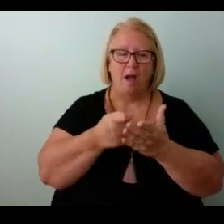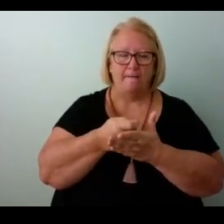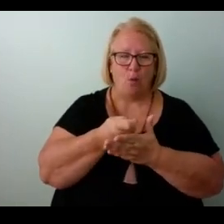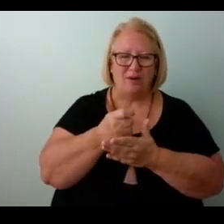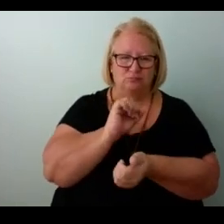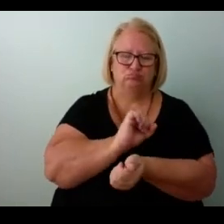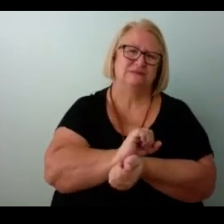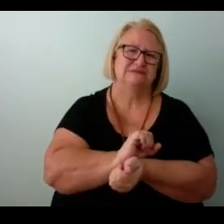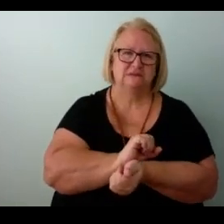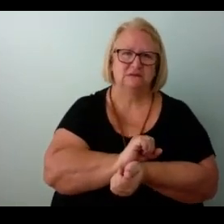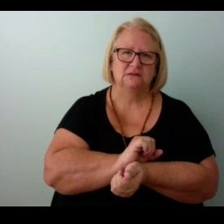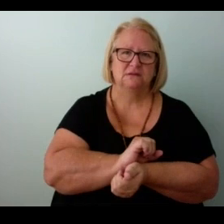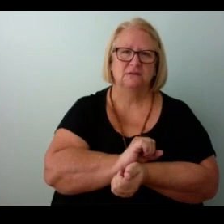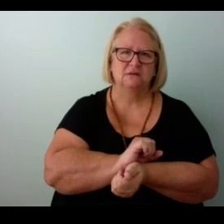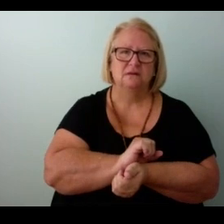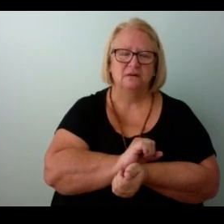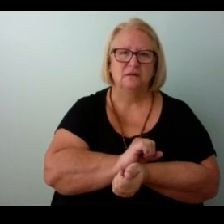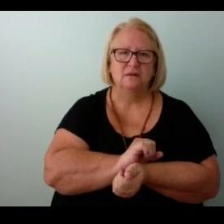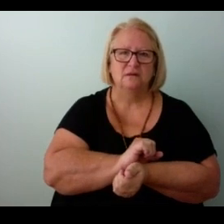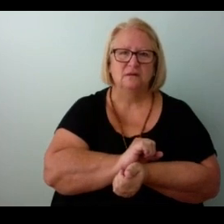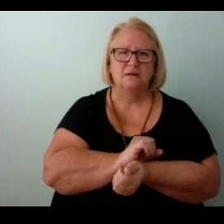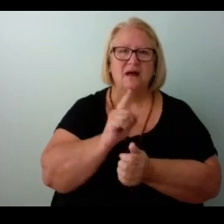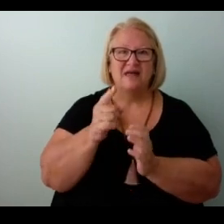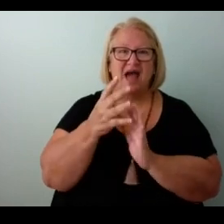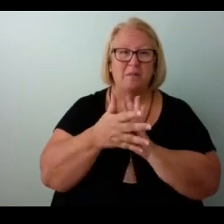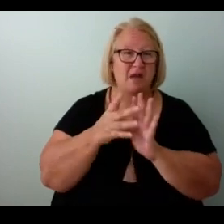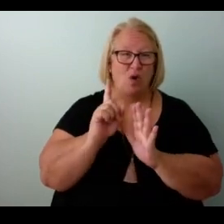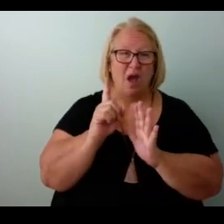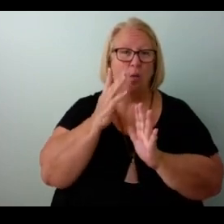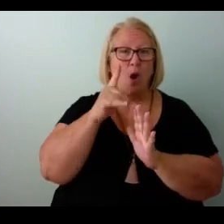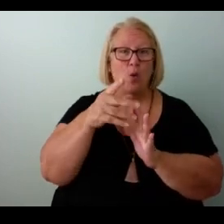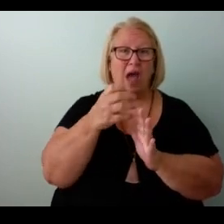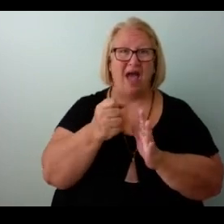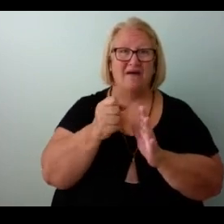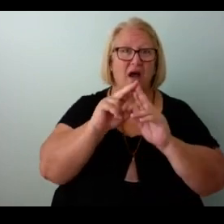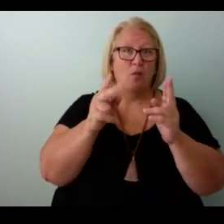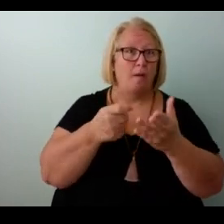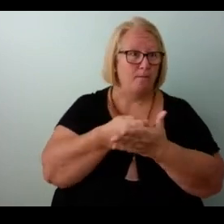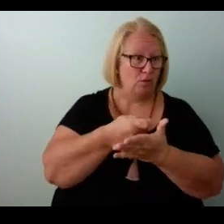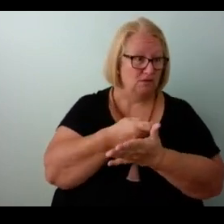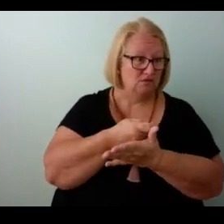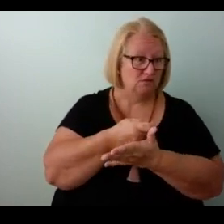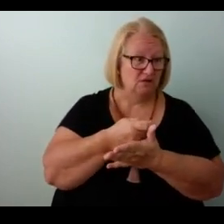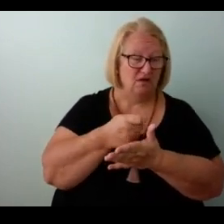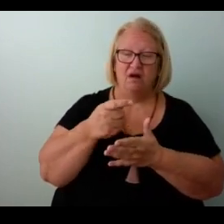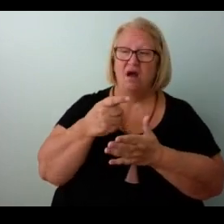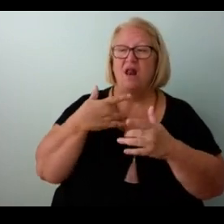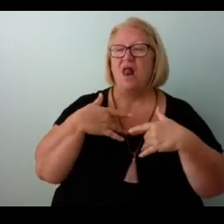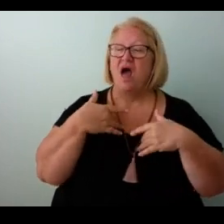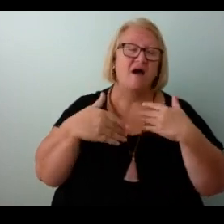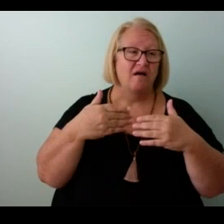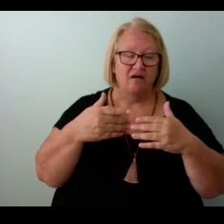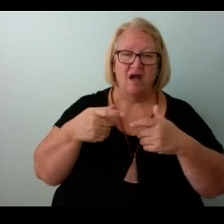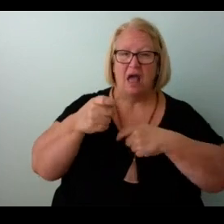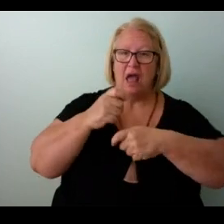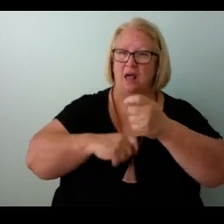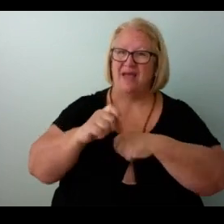What that's actually saying is once you're in a mortgage and in financial trouble it's almost impossible to refinance.